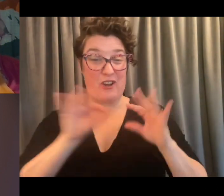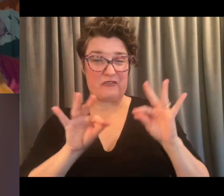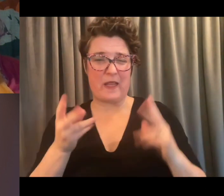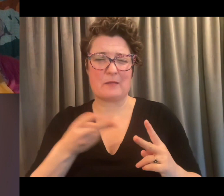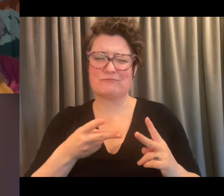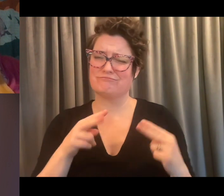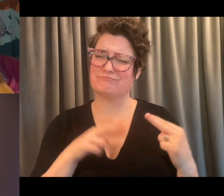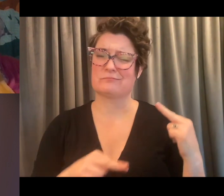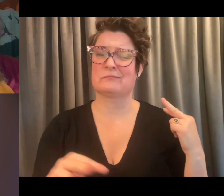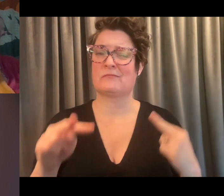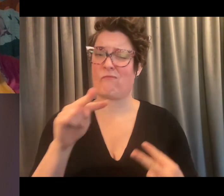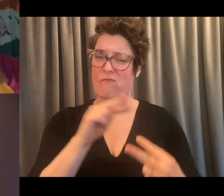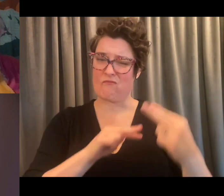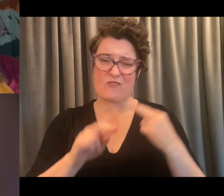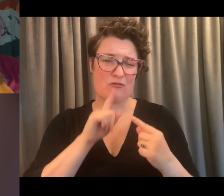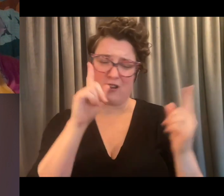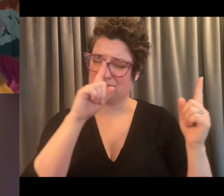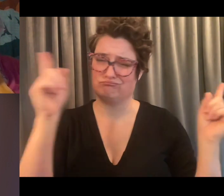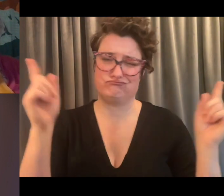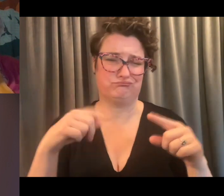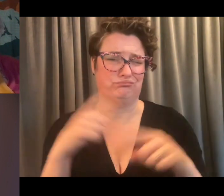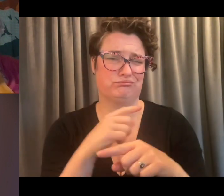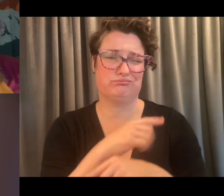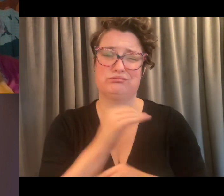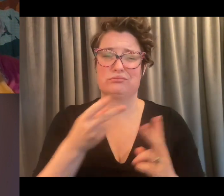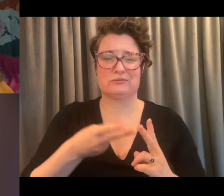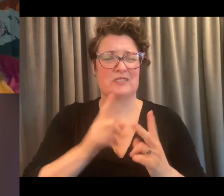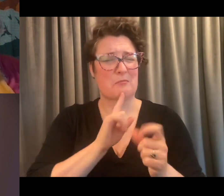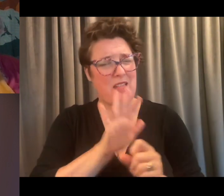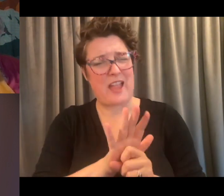like real into each other and just like pledging their love for each other.